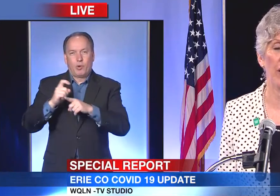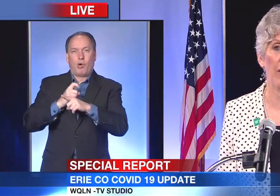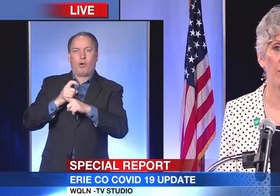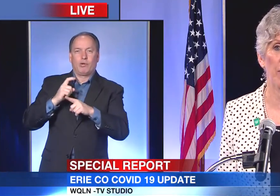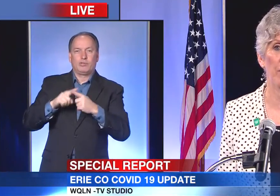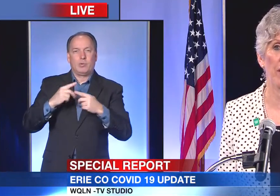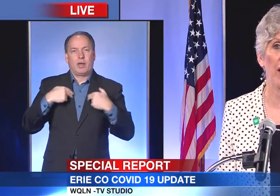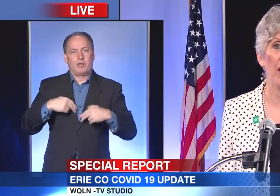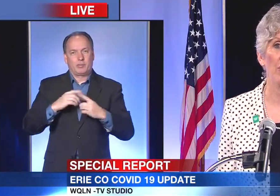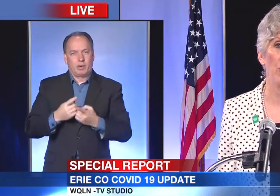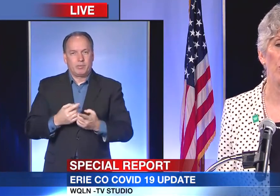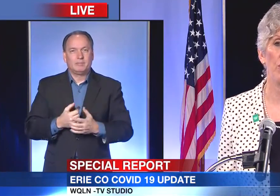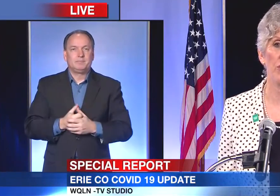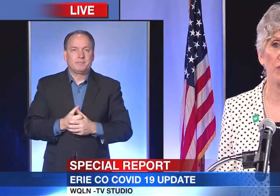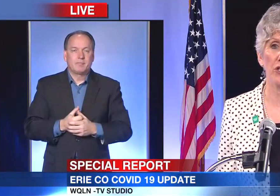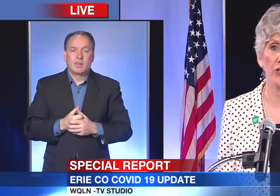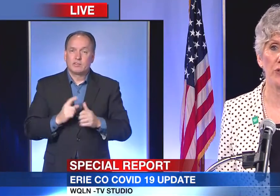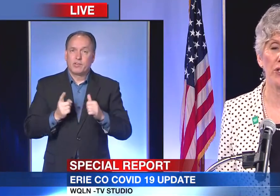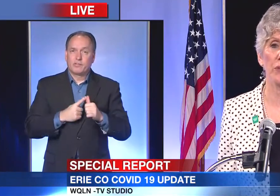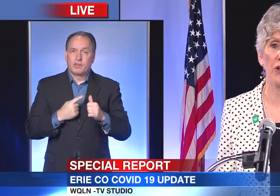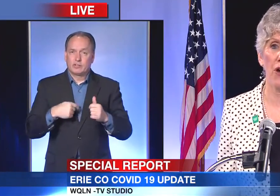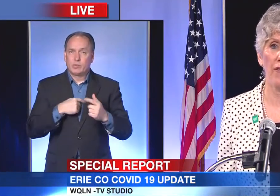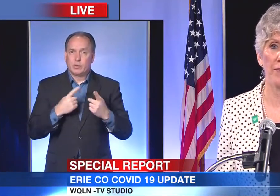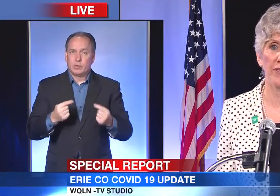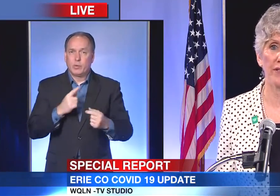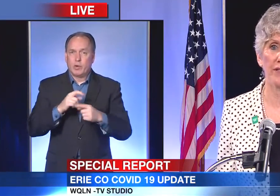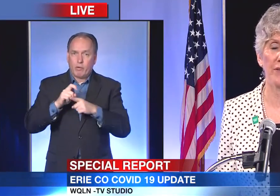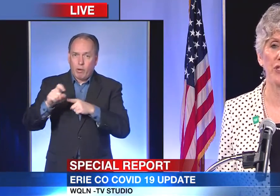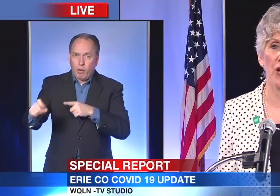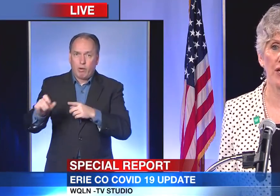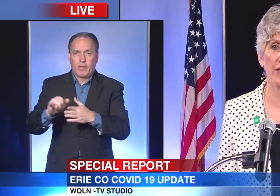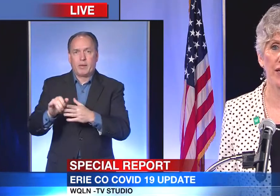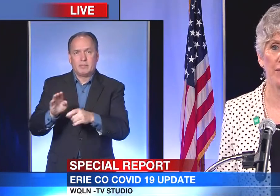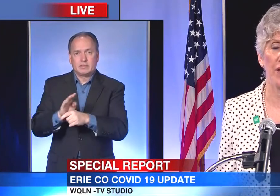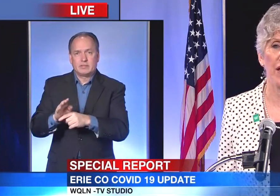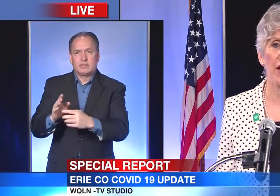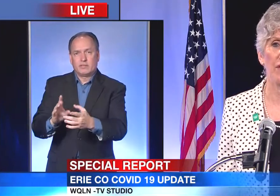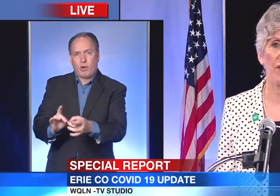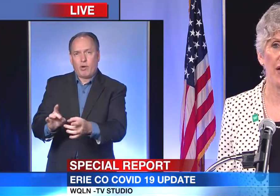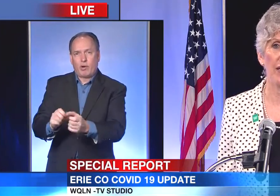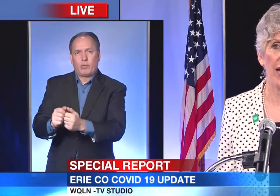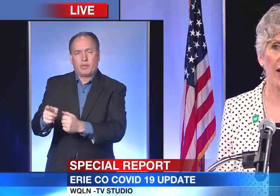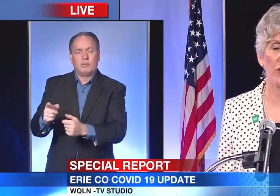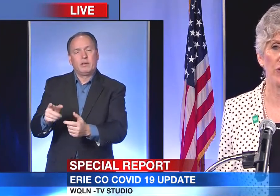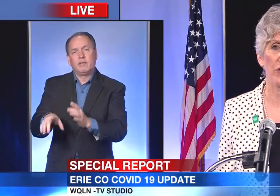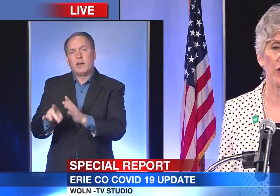HAPPENS. WE'RE GETTING SOME KIND OF A CALL TO THE HEALTH DEPARTMENT. SO FIRST THING WE DO IS WE CALL